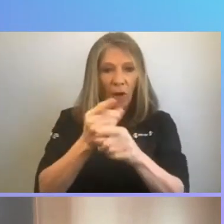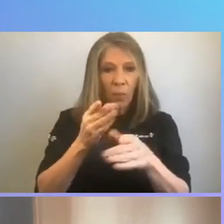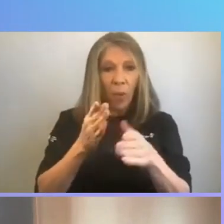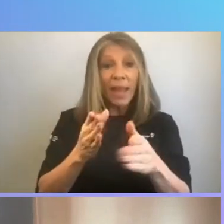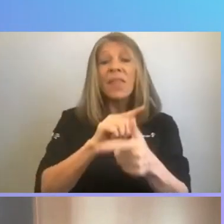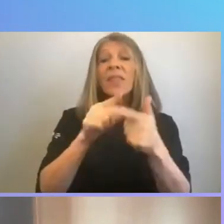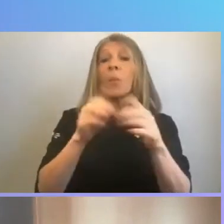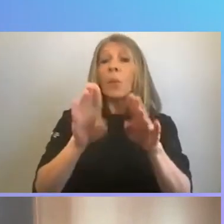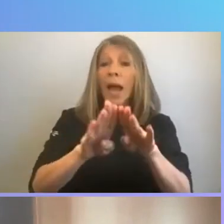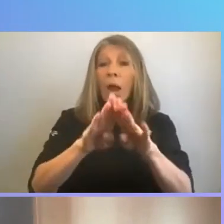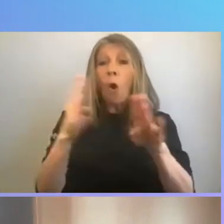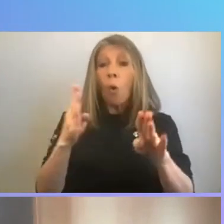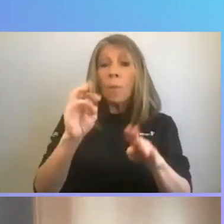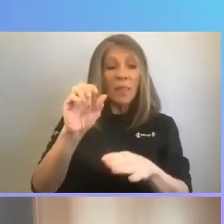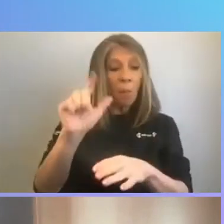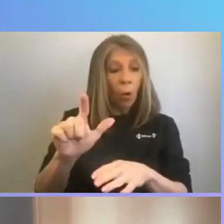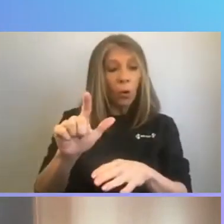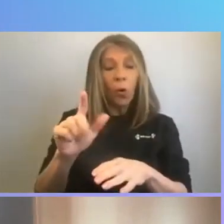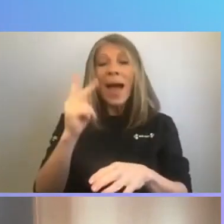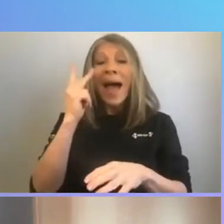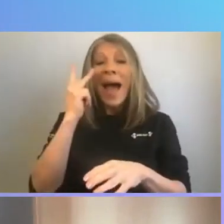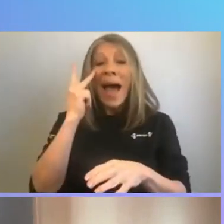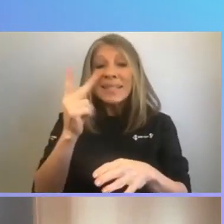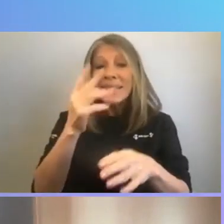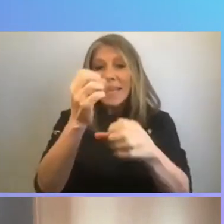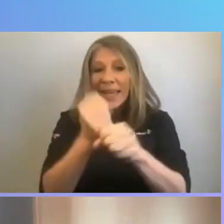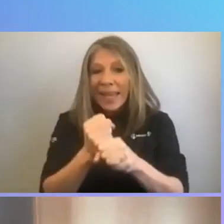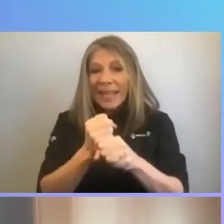modal, I see that the modal receives a visible focus outline